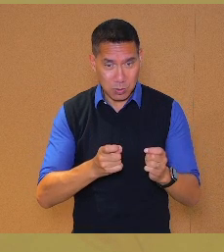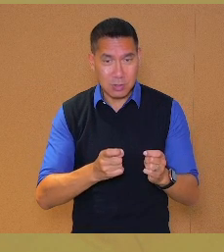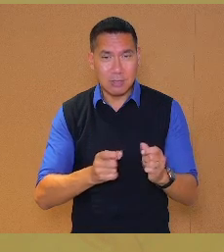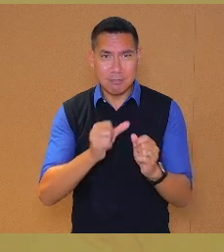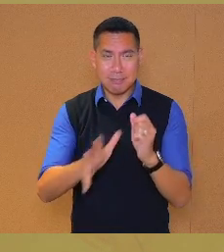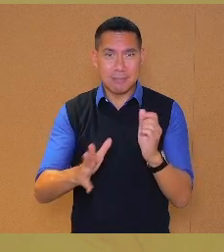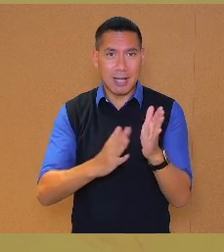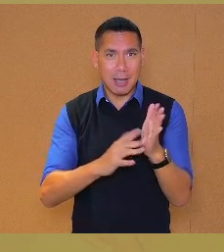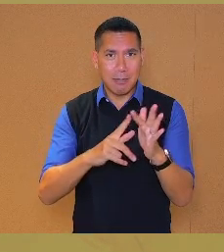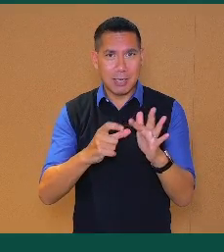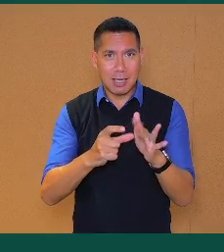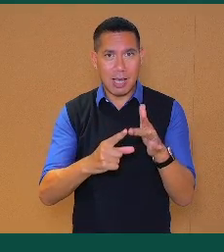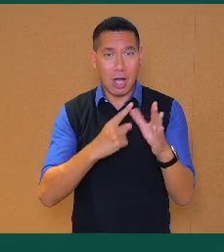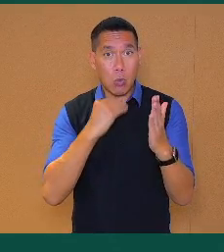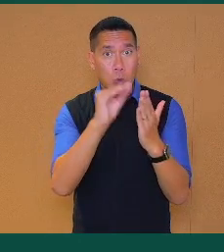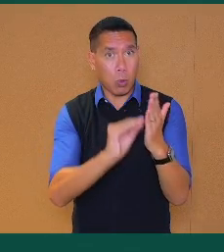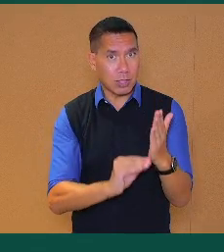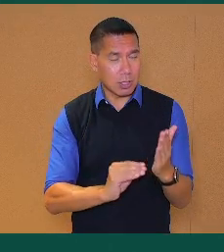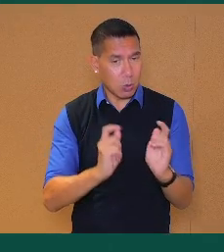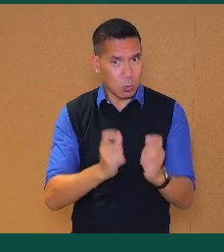the Outstanding Media Reporting Award.